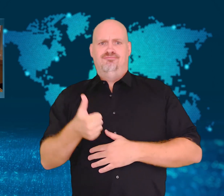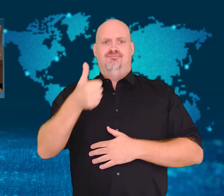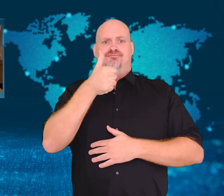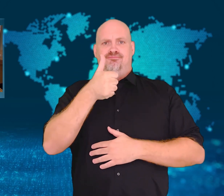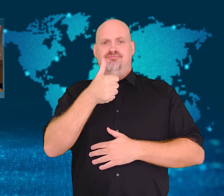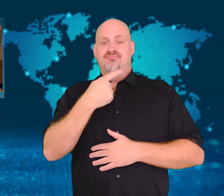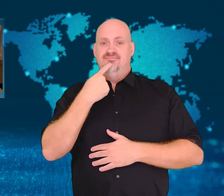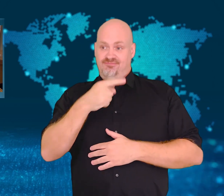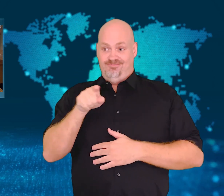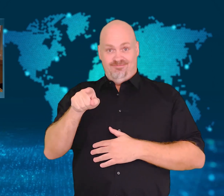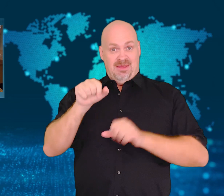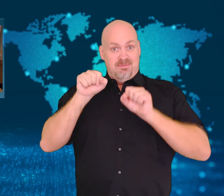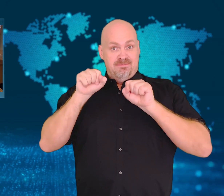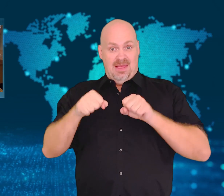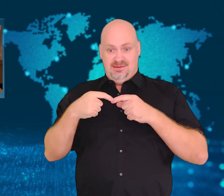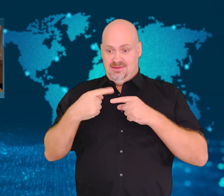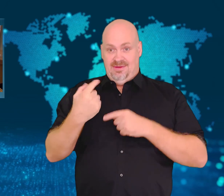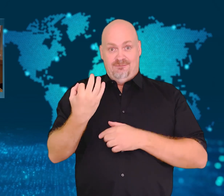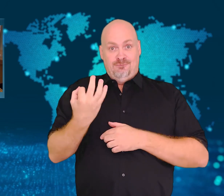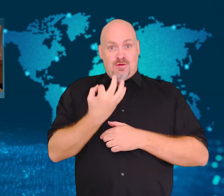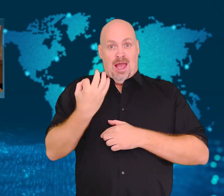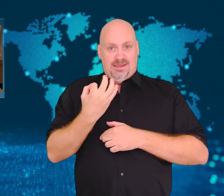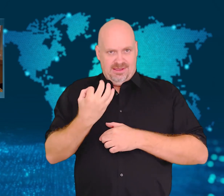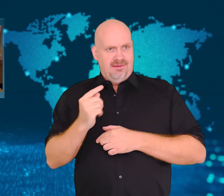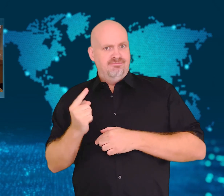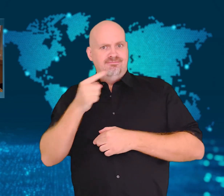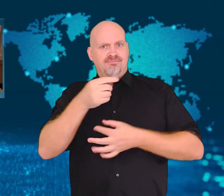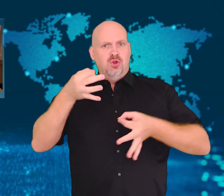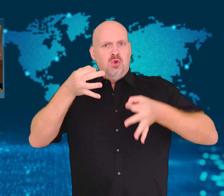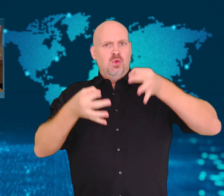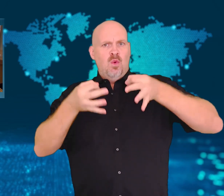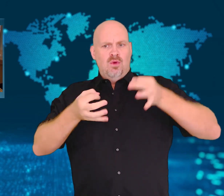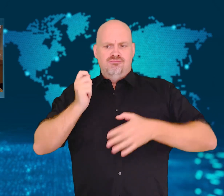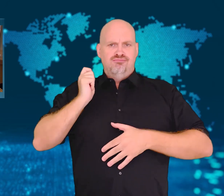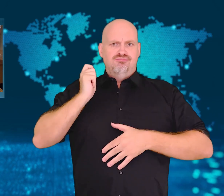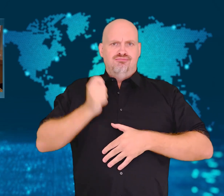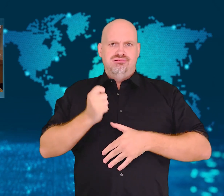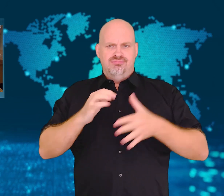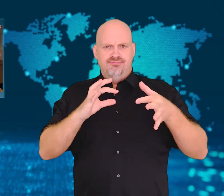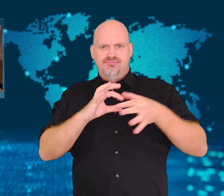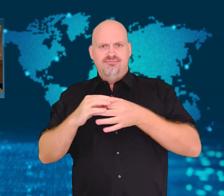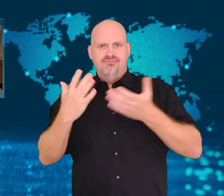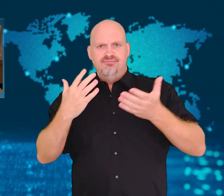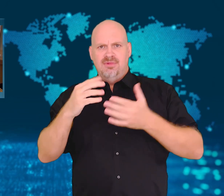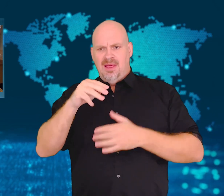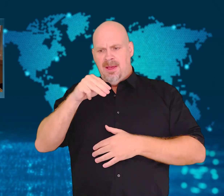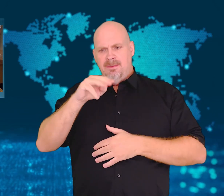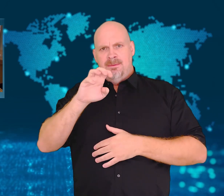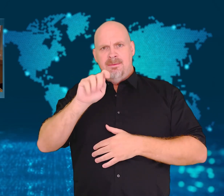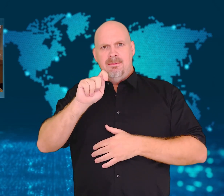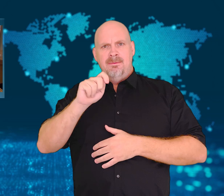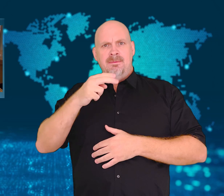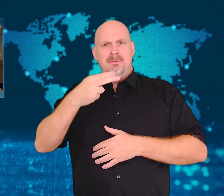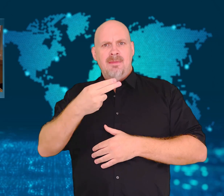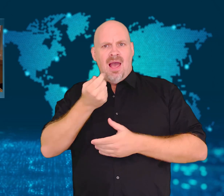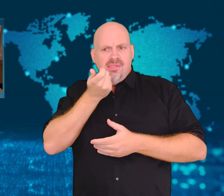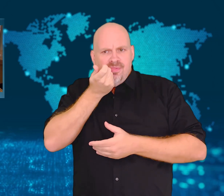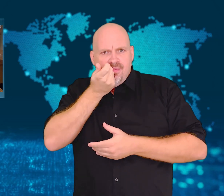The Thai Police Chief said Kamrab was due in court on Friday to answer for methamphetamine charges.